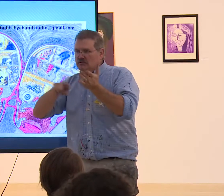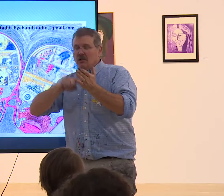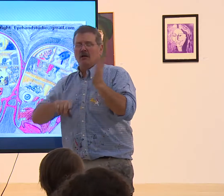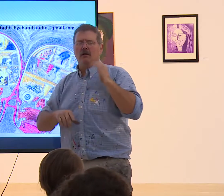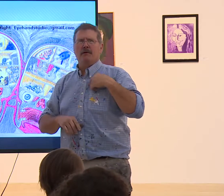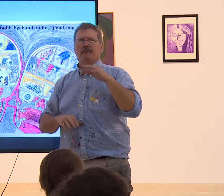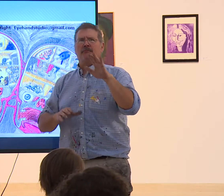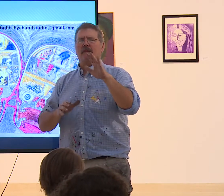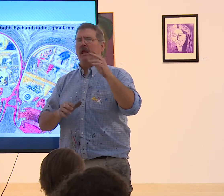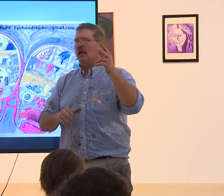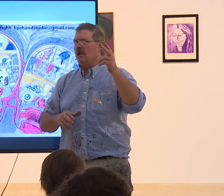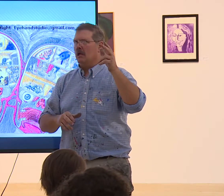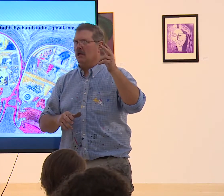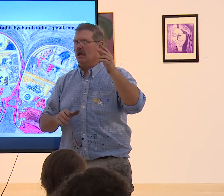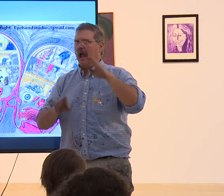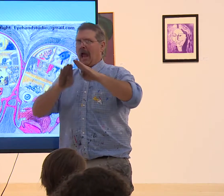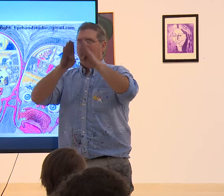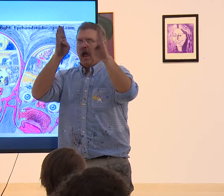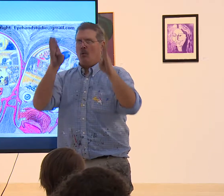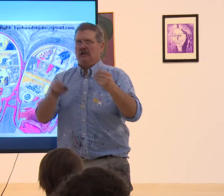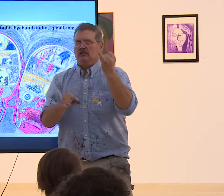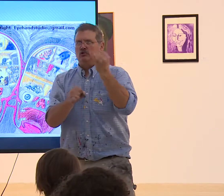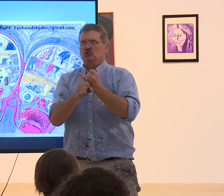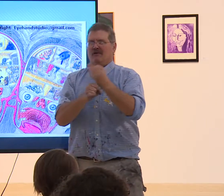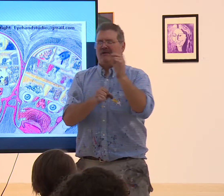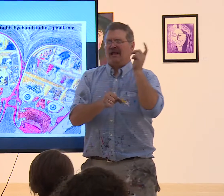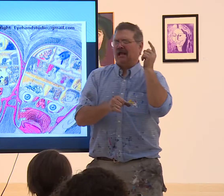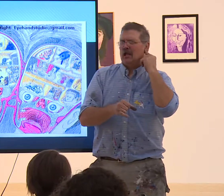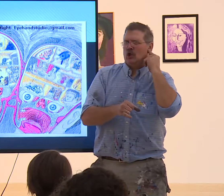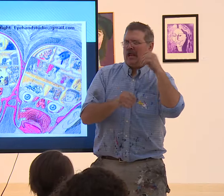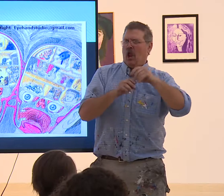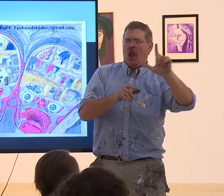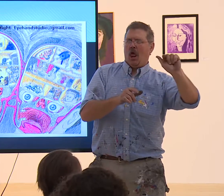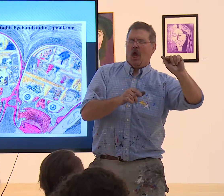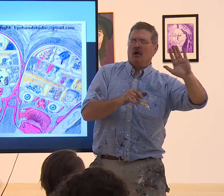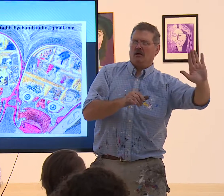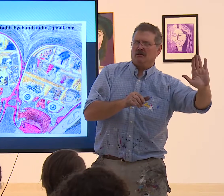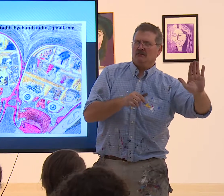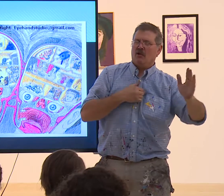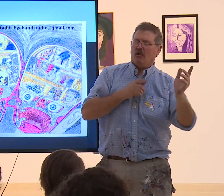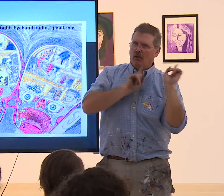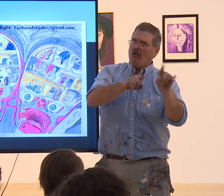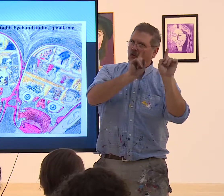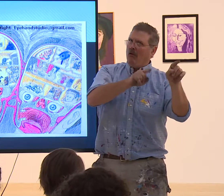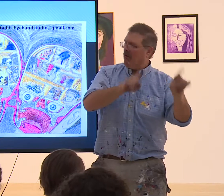testing, being in a test tube, being a subject.